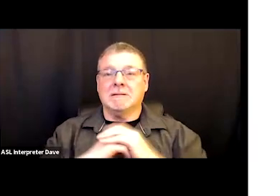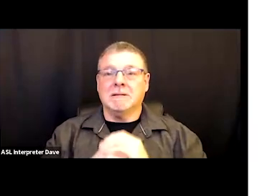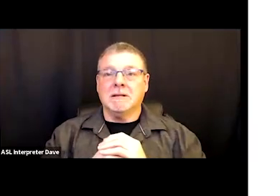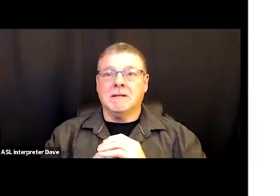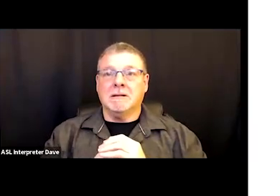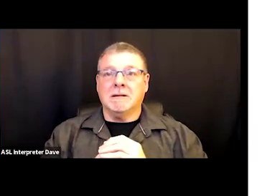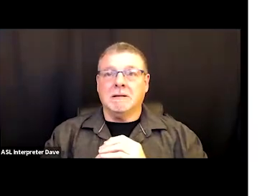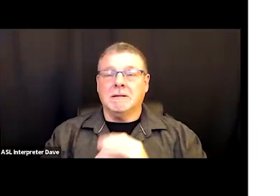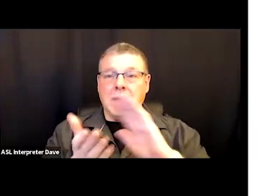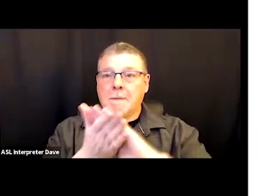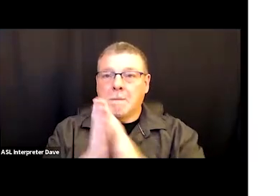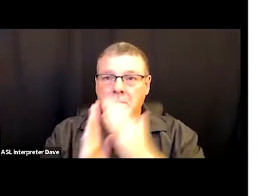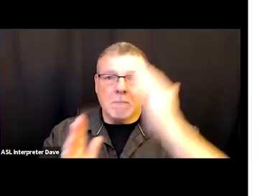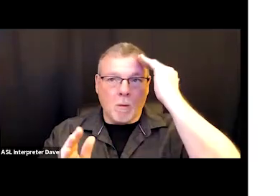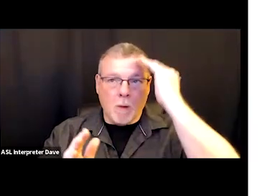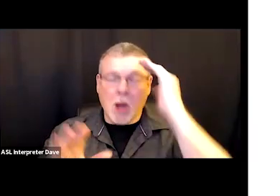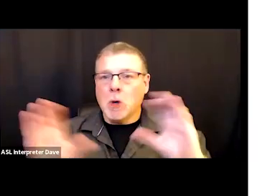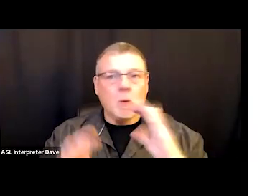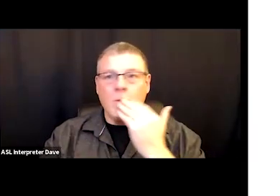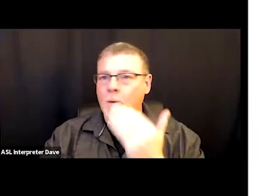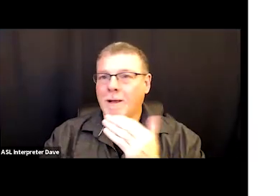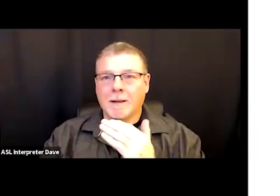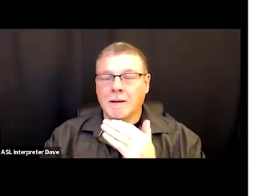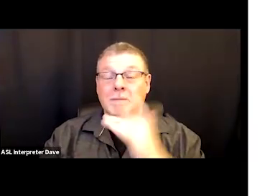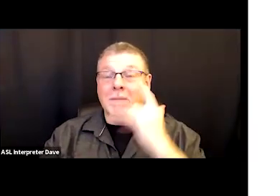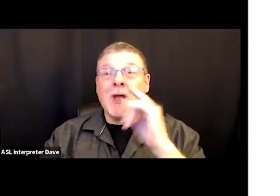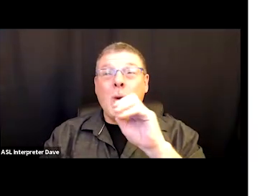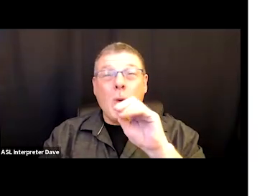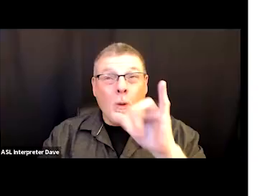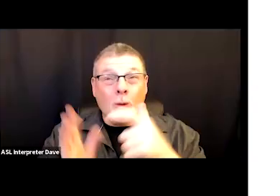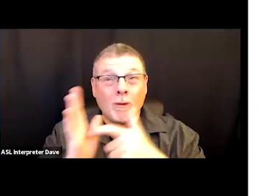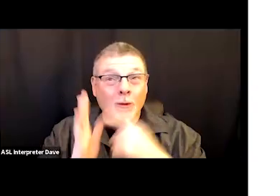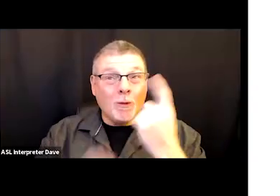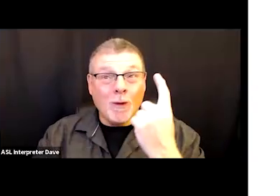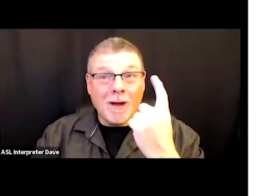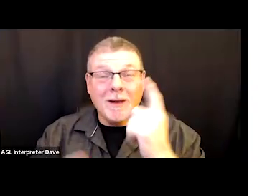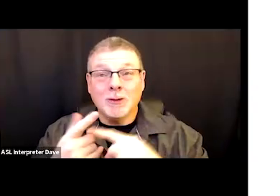to be aware of all this and to be doing it well. Because it only takes one to unravel this